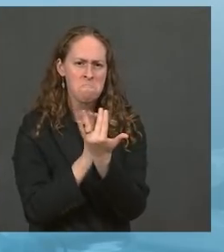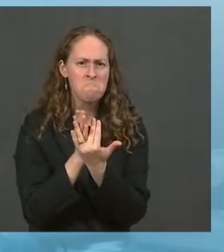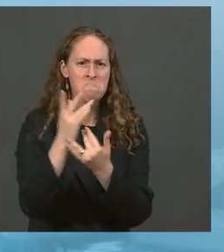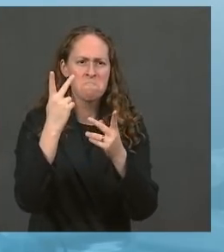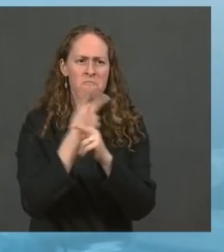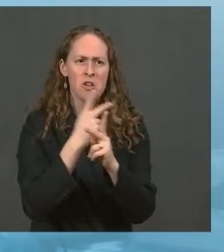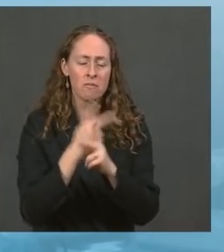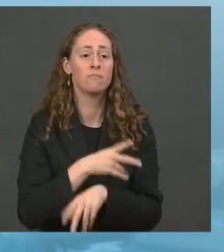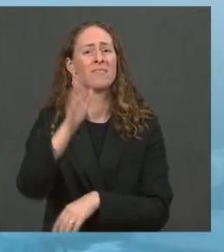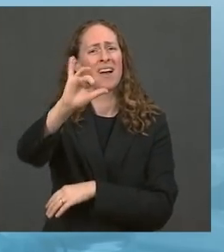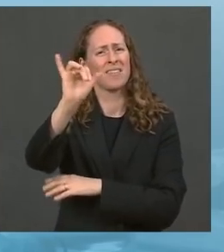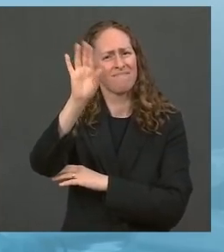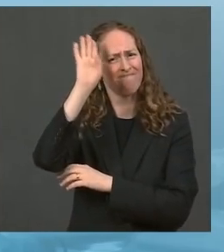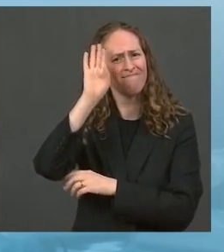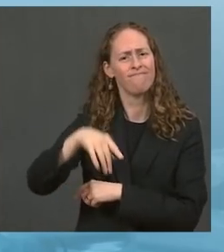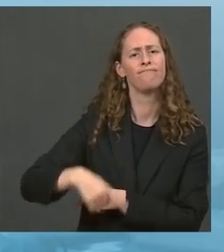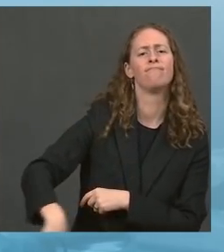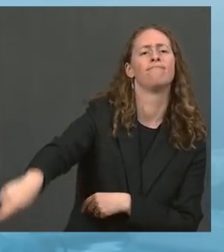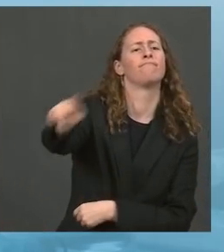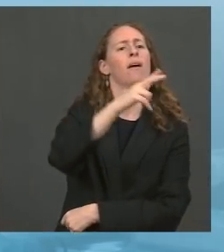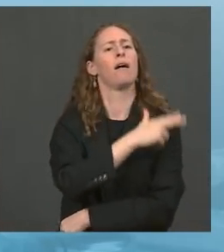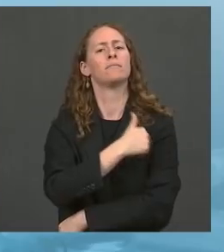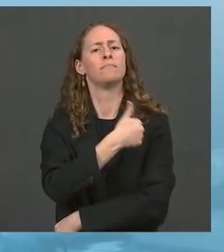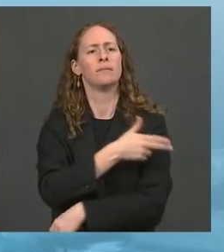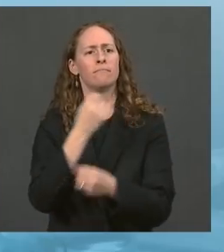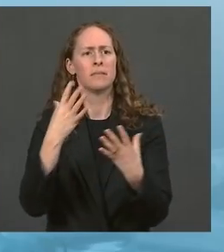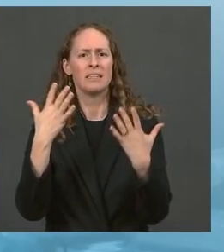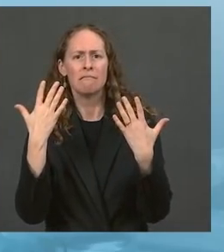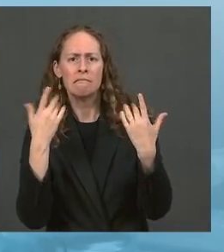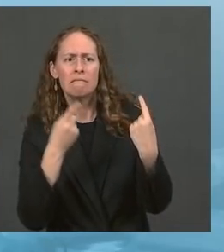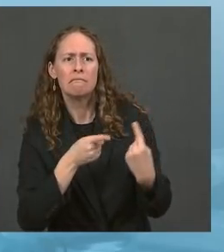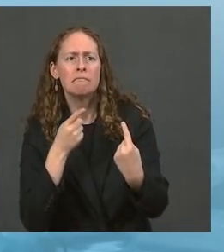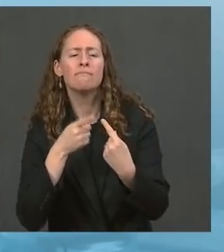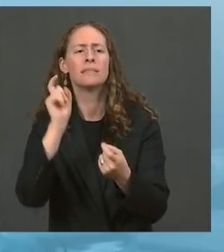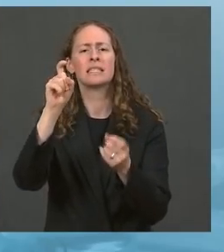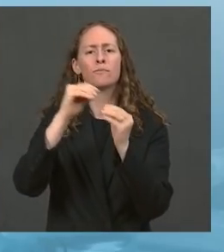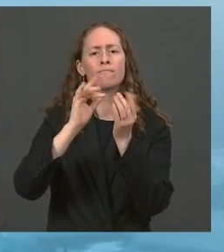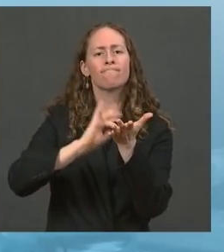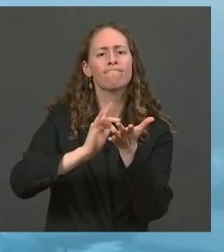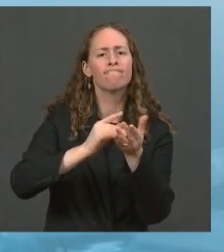making other treatments more accessible, and increasing the availability of public health tools